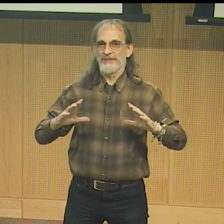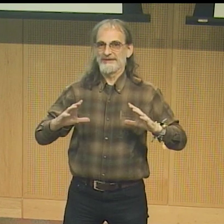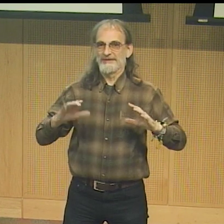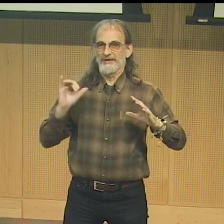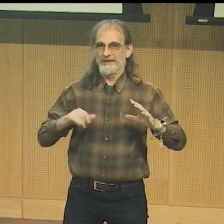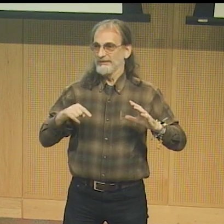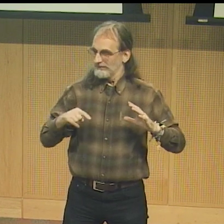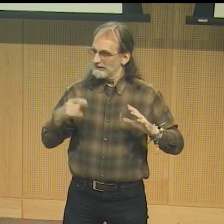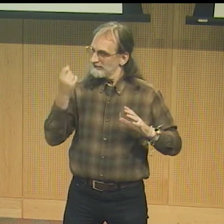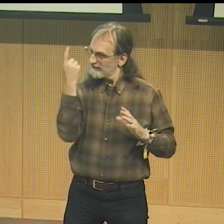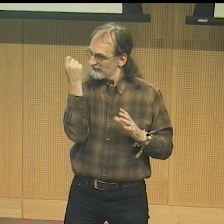of a larger group.